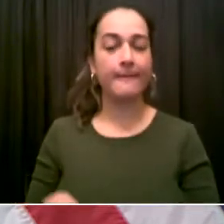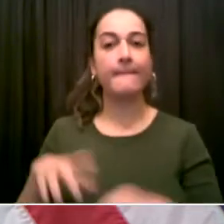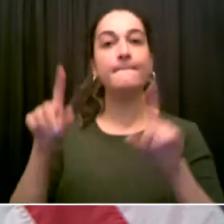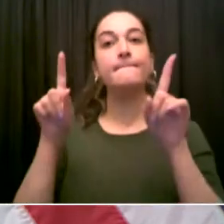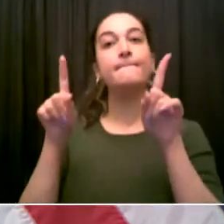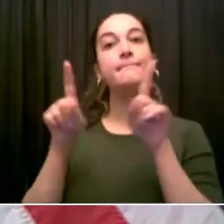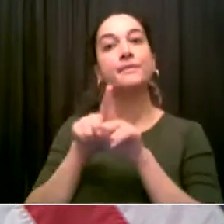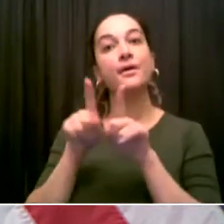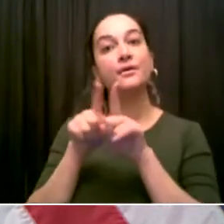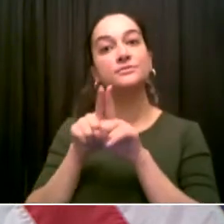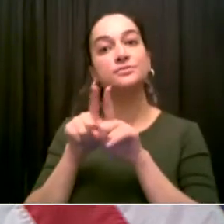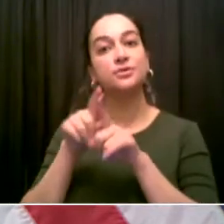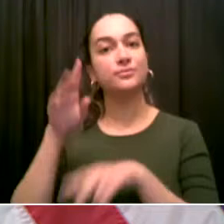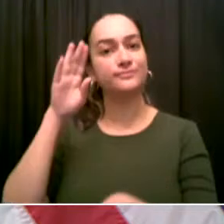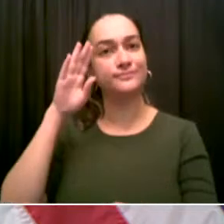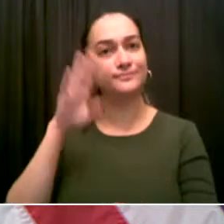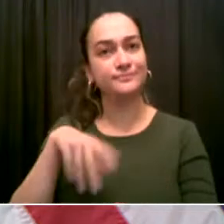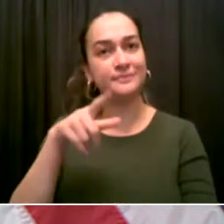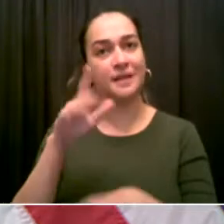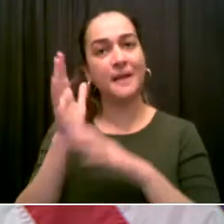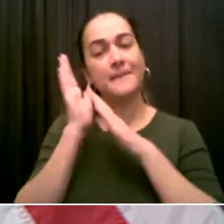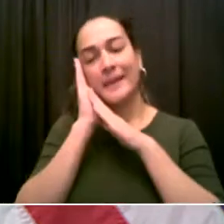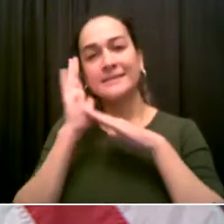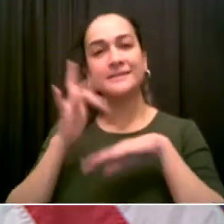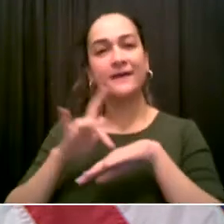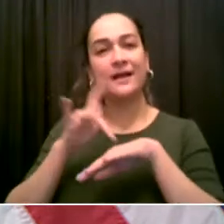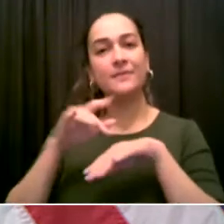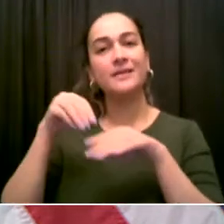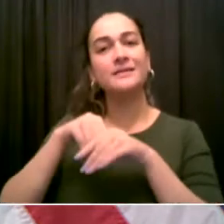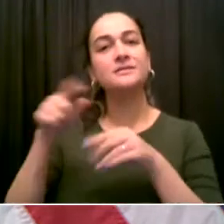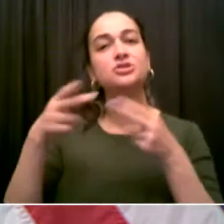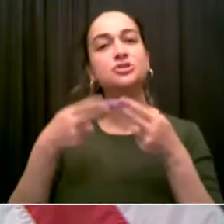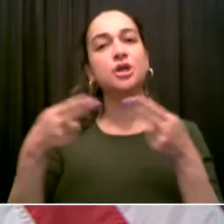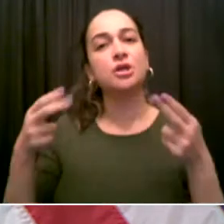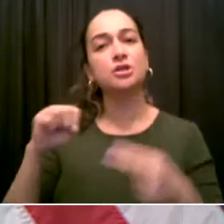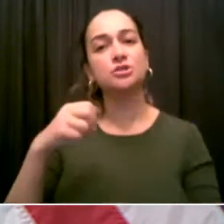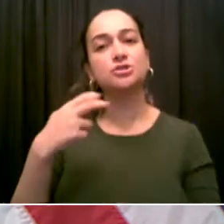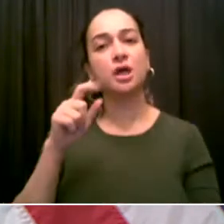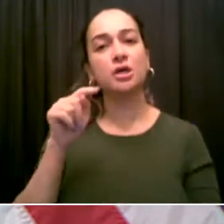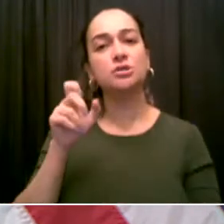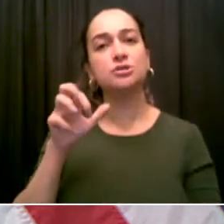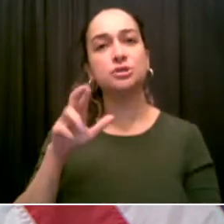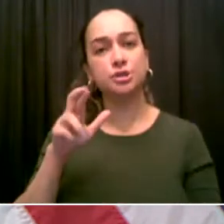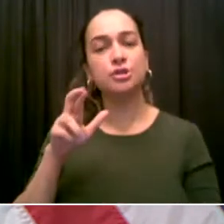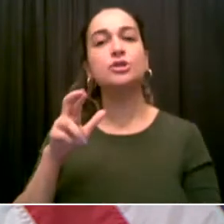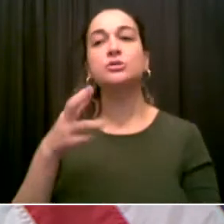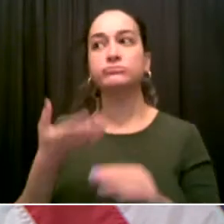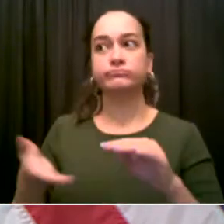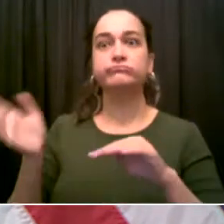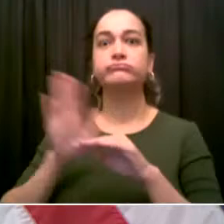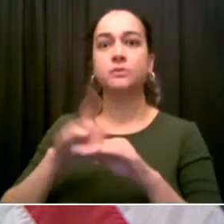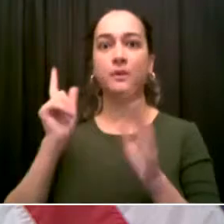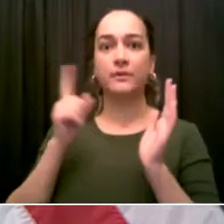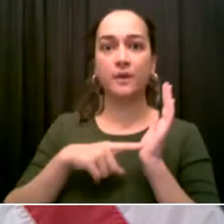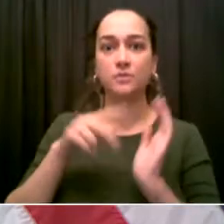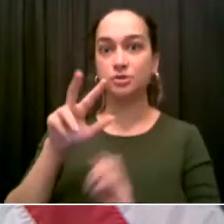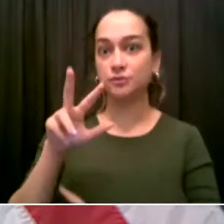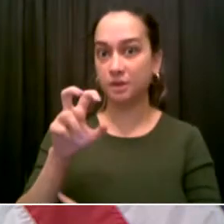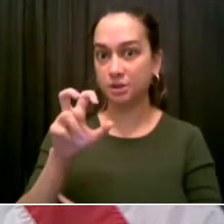EARLIER WE ADDED 1300 BEDS IN THE SPECIALIZED